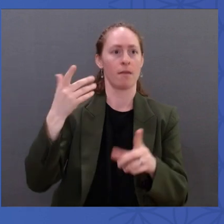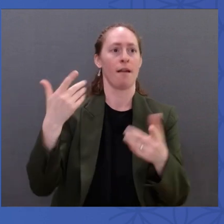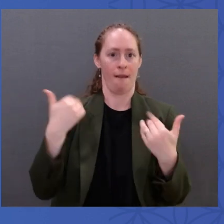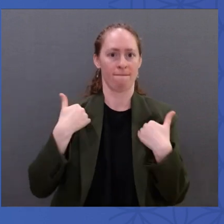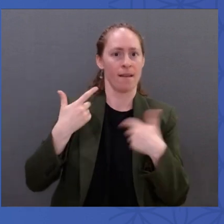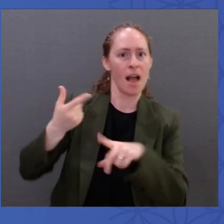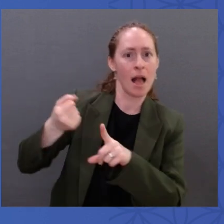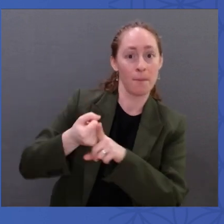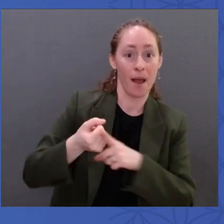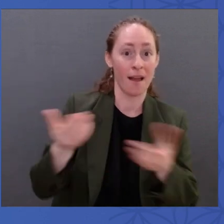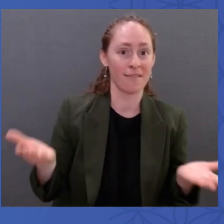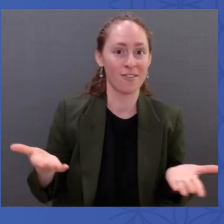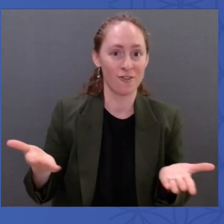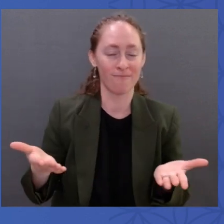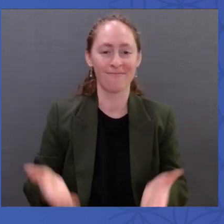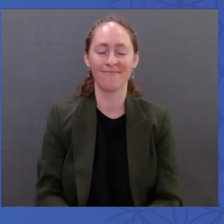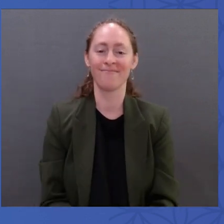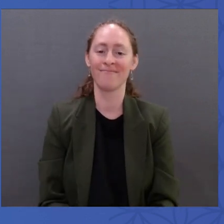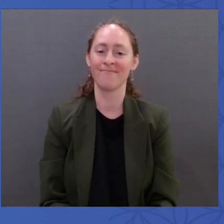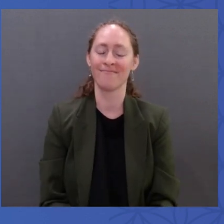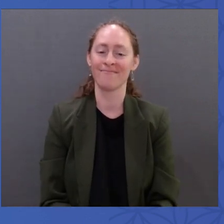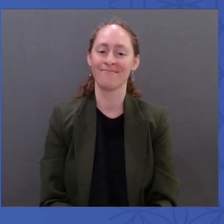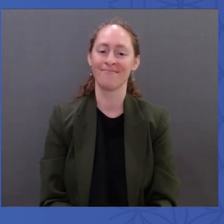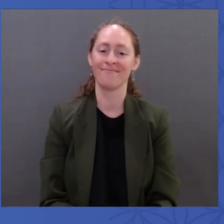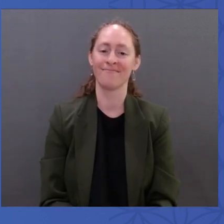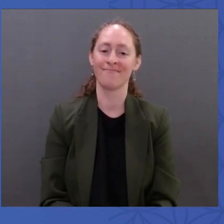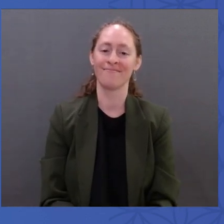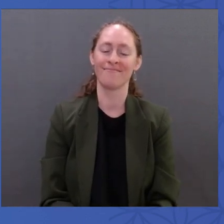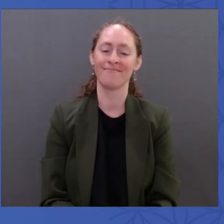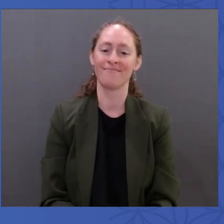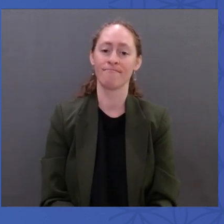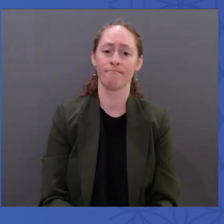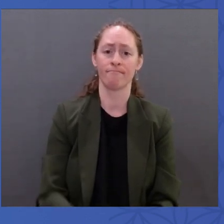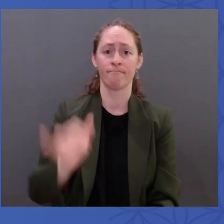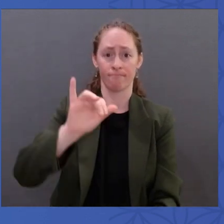in the digital economy and the green economy, which show promise of growth.